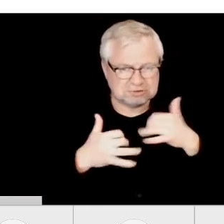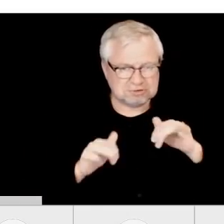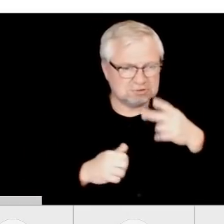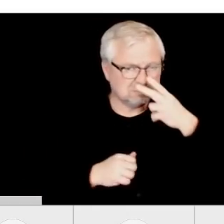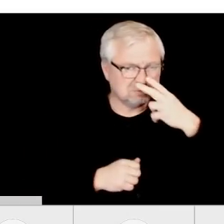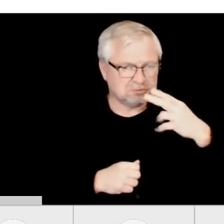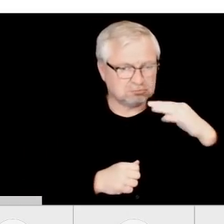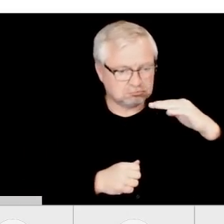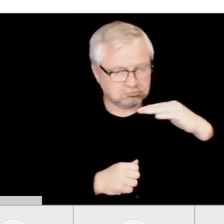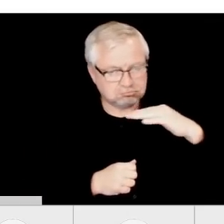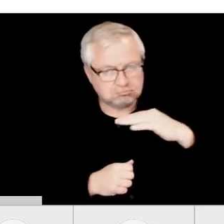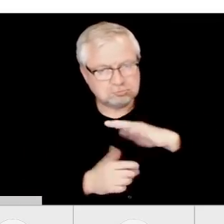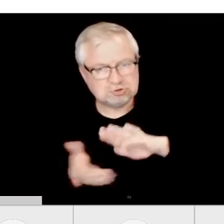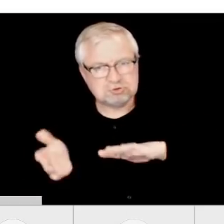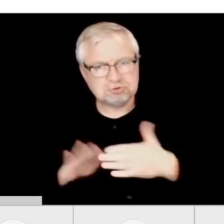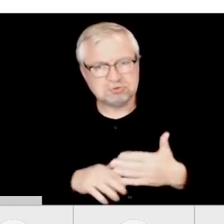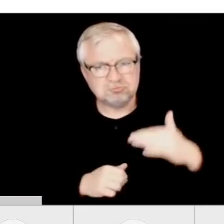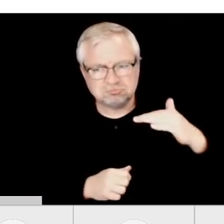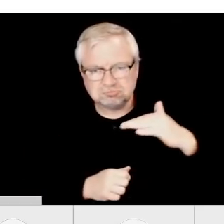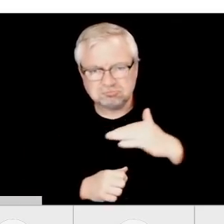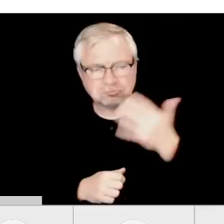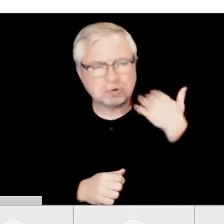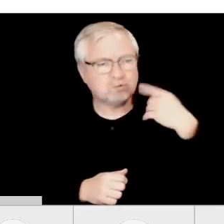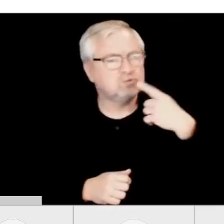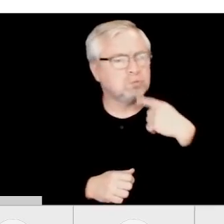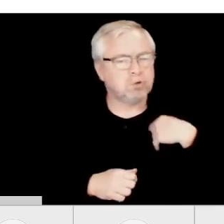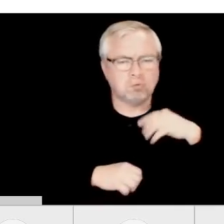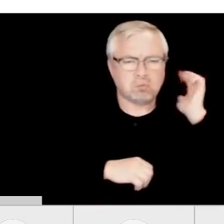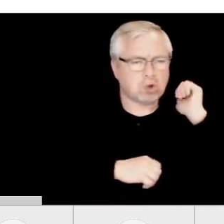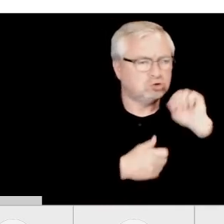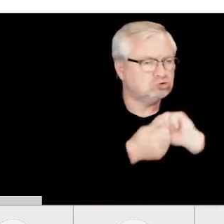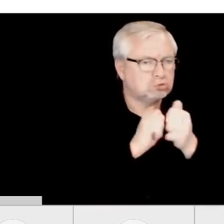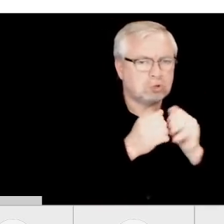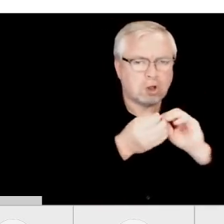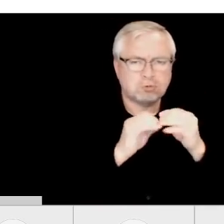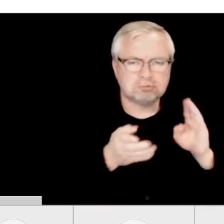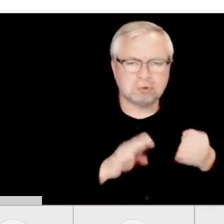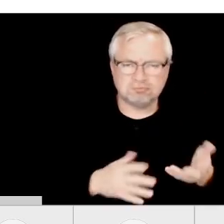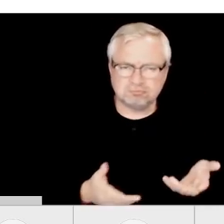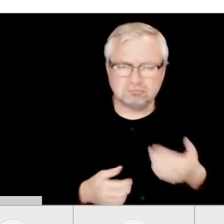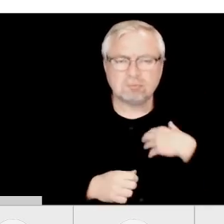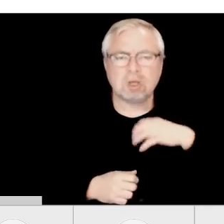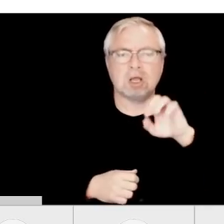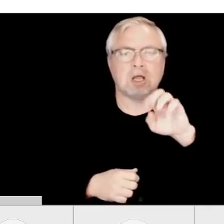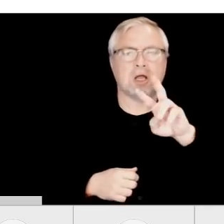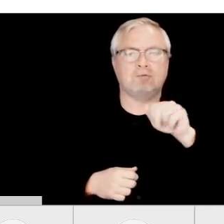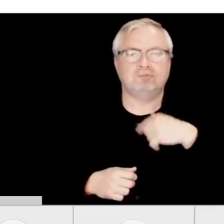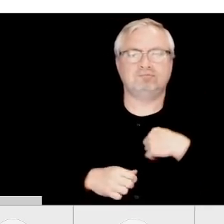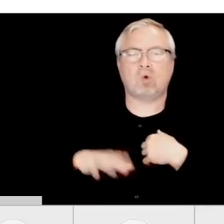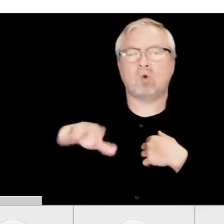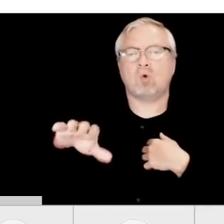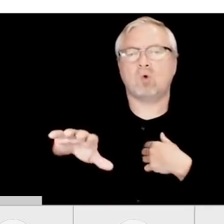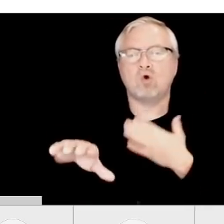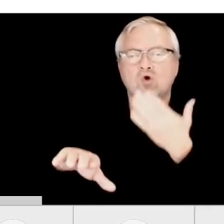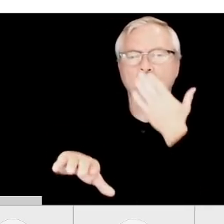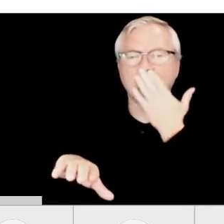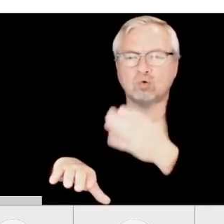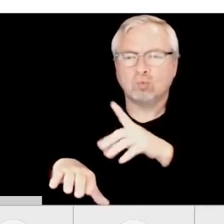Dr. Enns: That's a good question. And it really -- depending on what the comparison is, the differences are